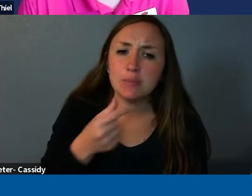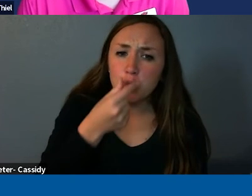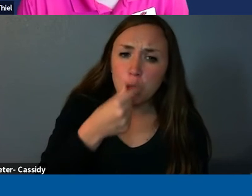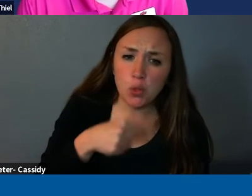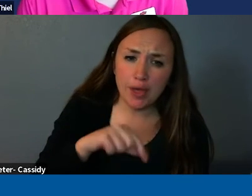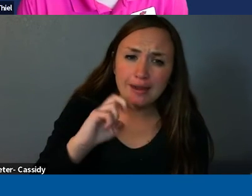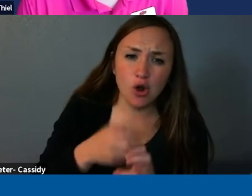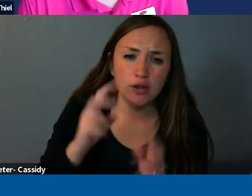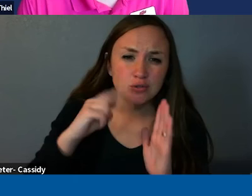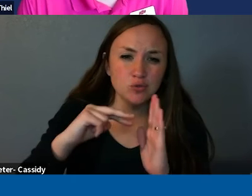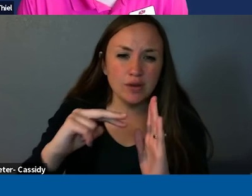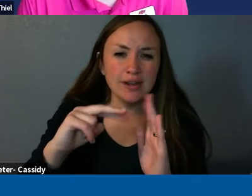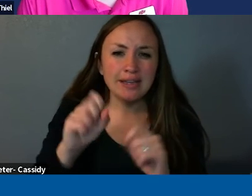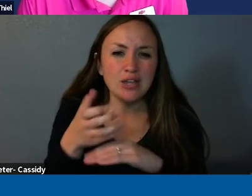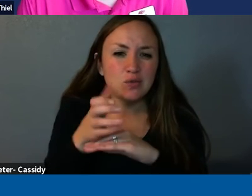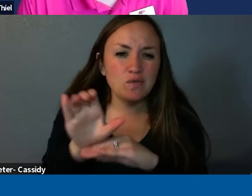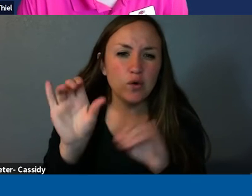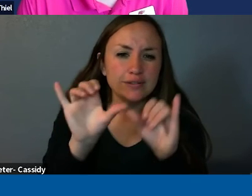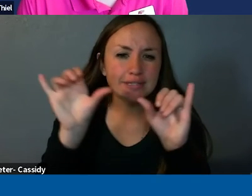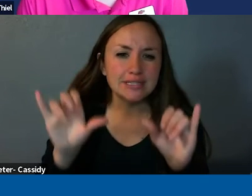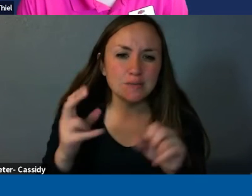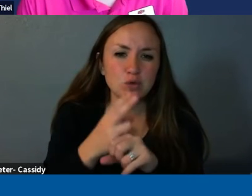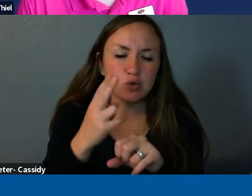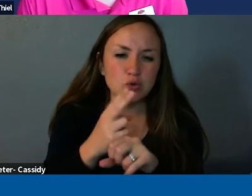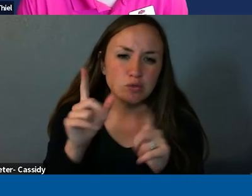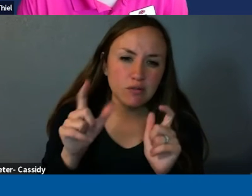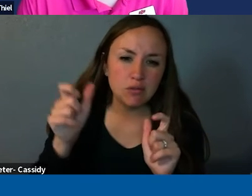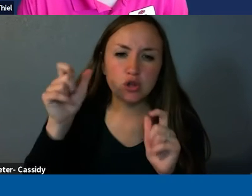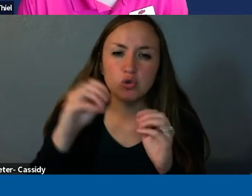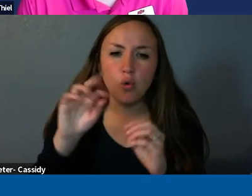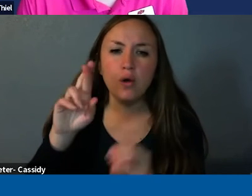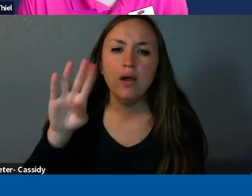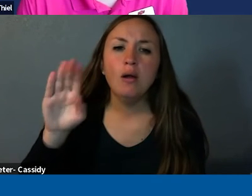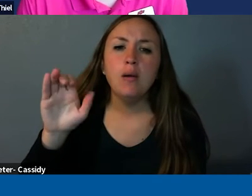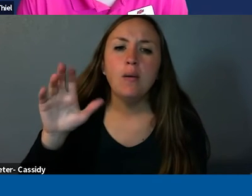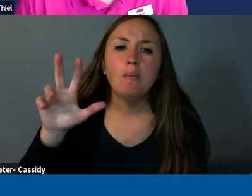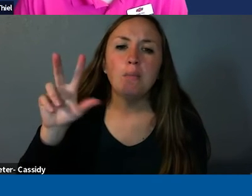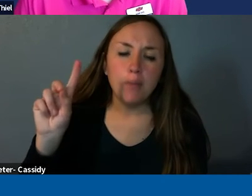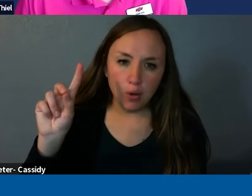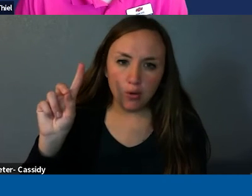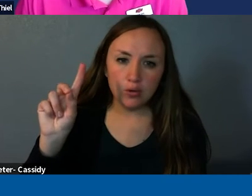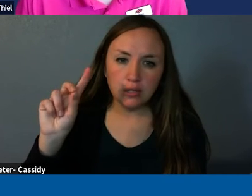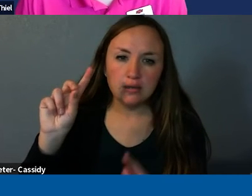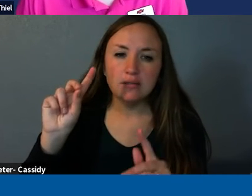Is there a way to force the system to use larger or bold face fonts in addition to forcing high contrast?